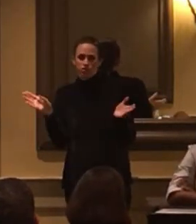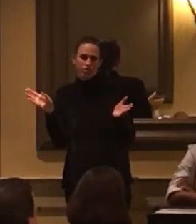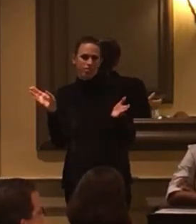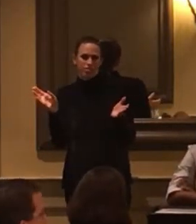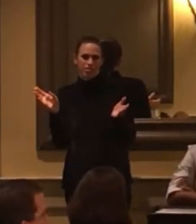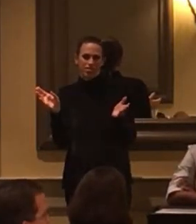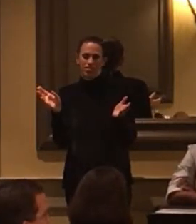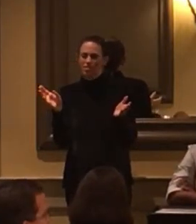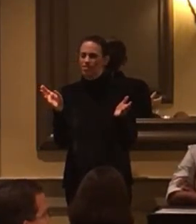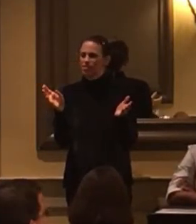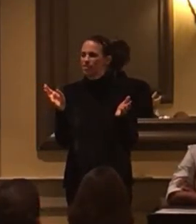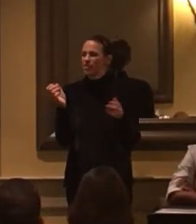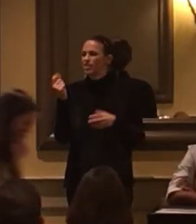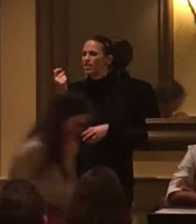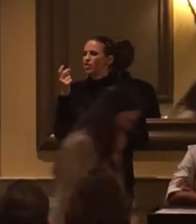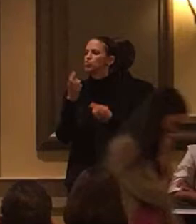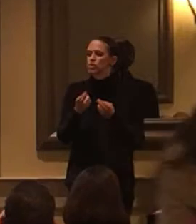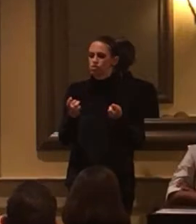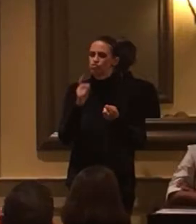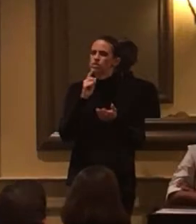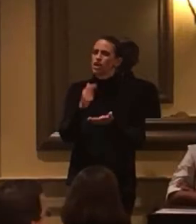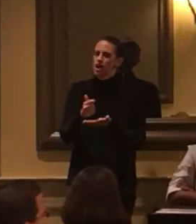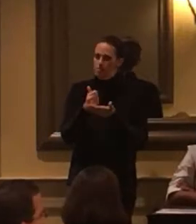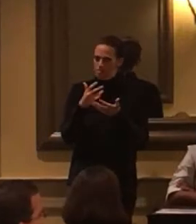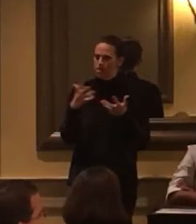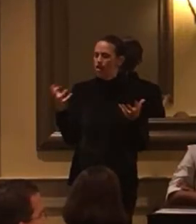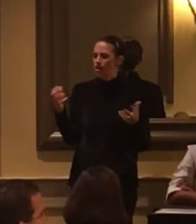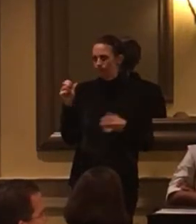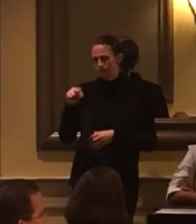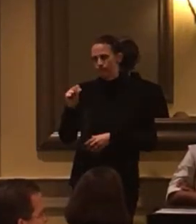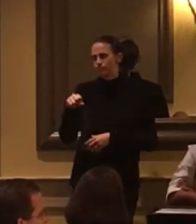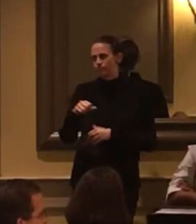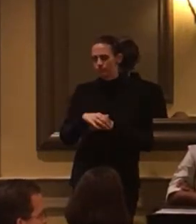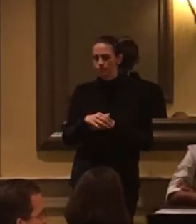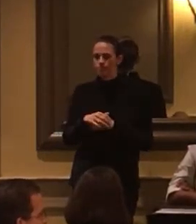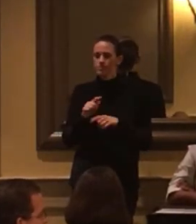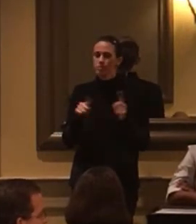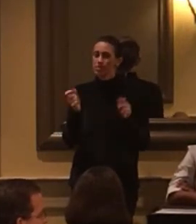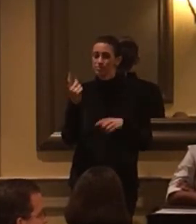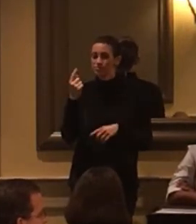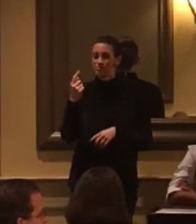The resources do help a lot. But I was very ignorant in middle school.